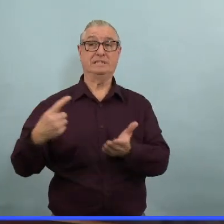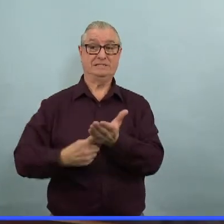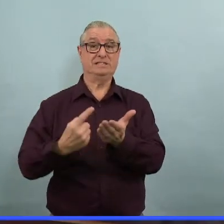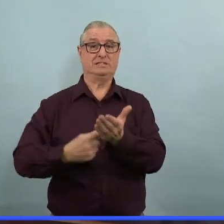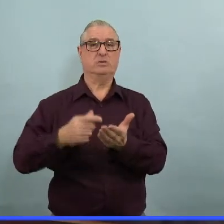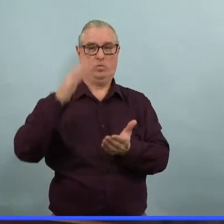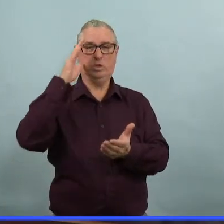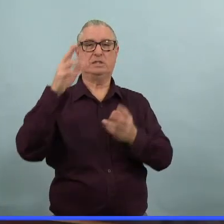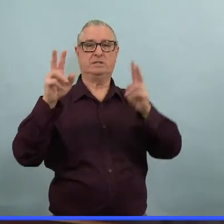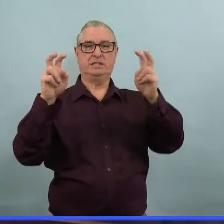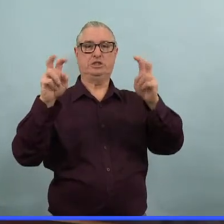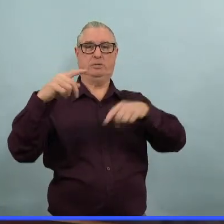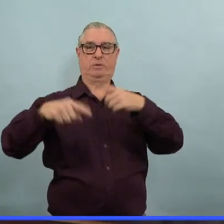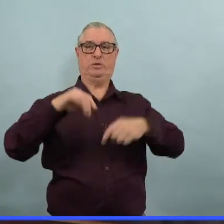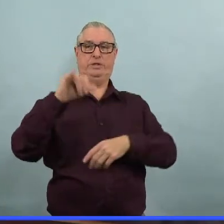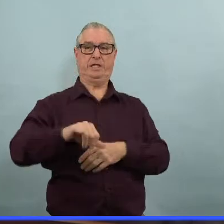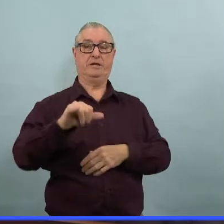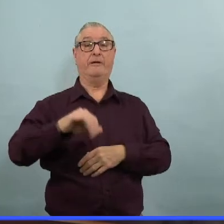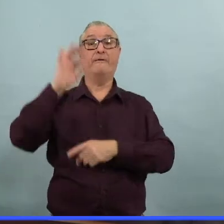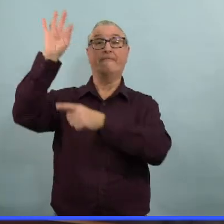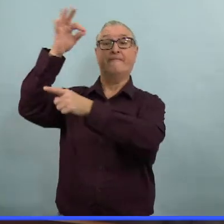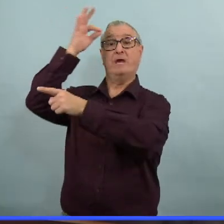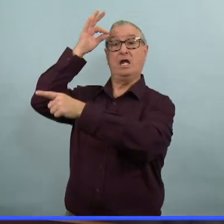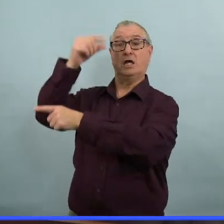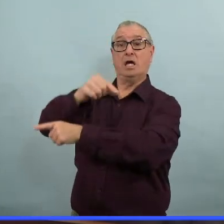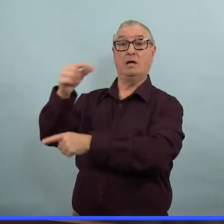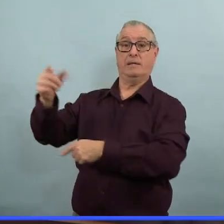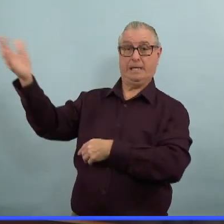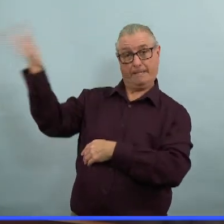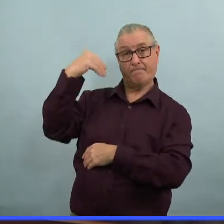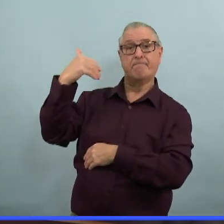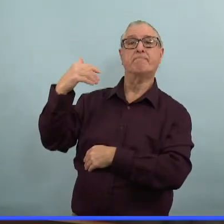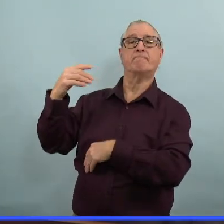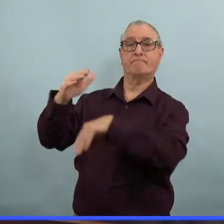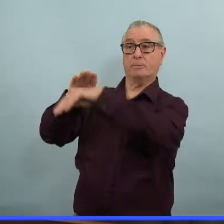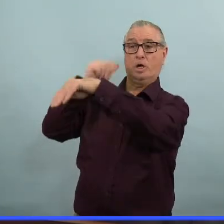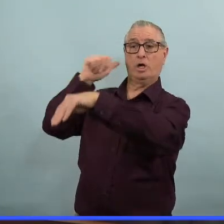is going to have to come to the table and work with us on this it's not something that uh matt